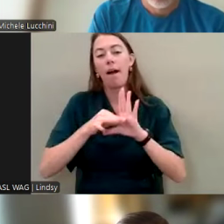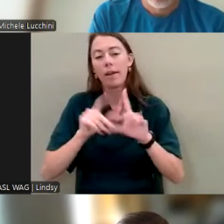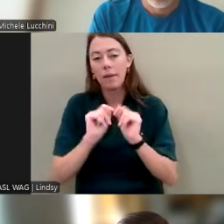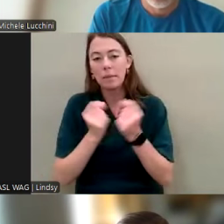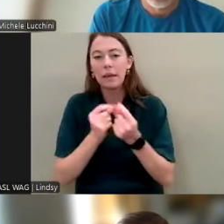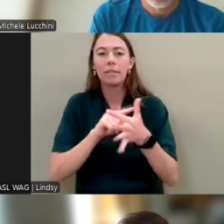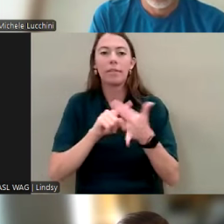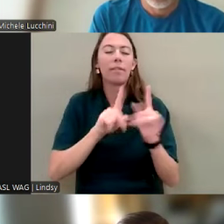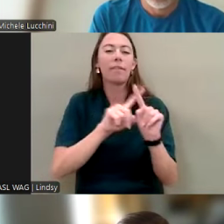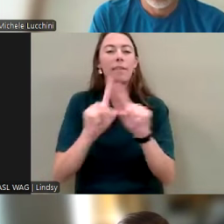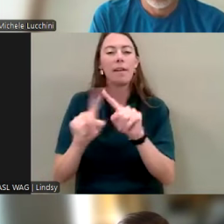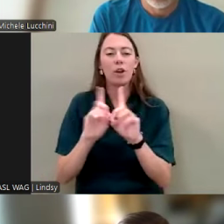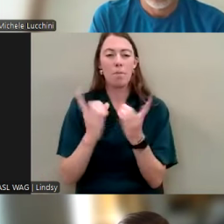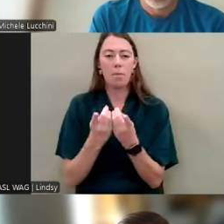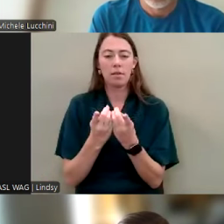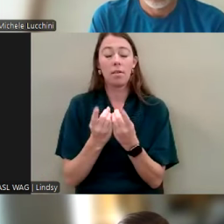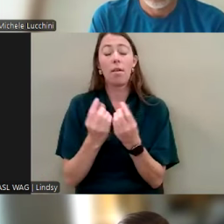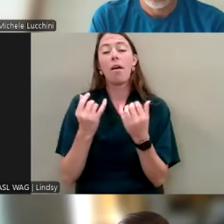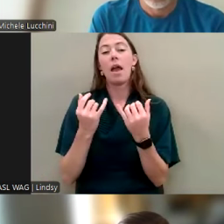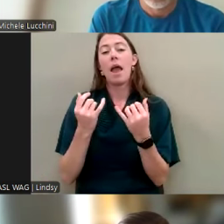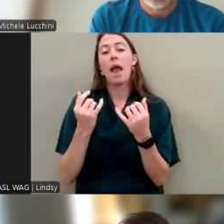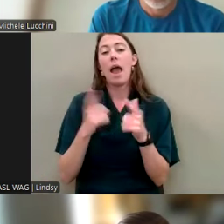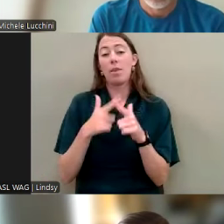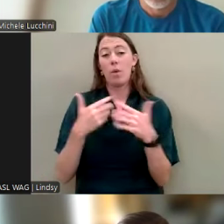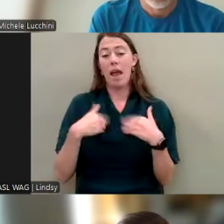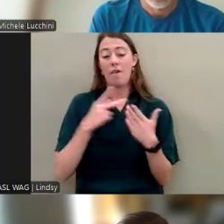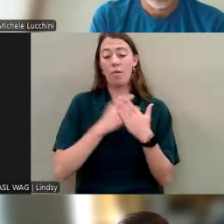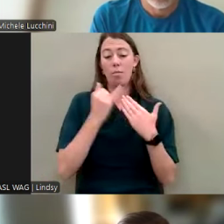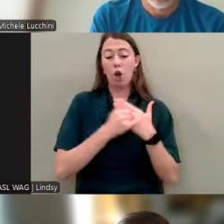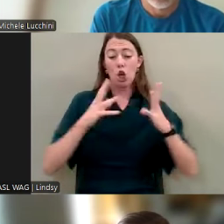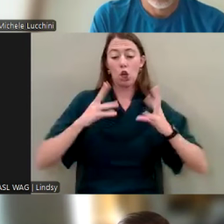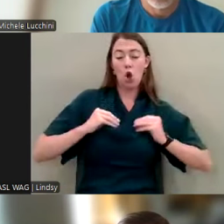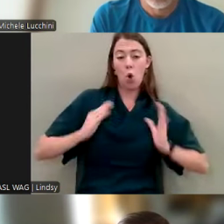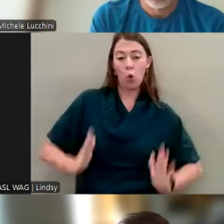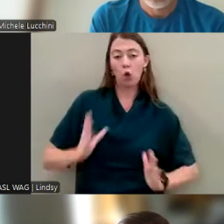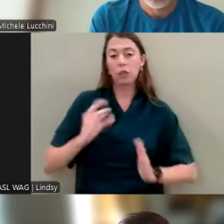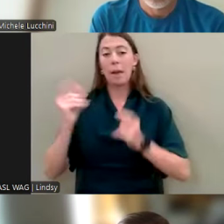managers, rather, sitting at the center of all of that work, I think, you know, it has